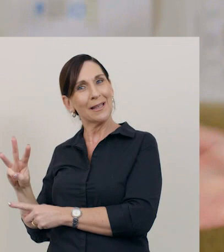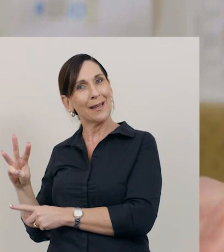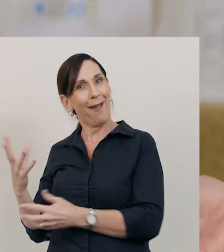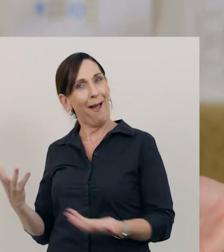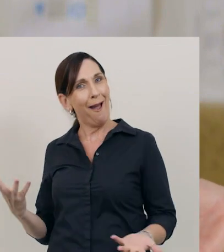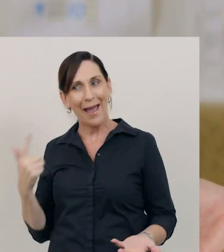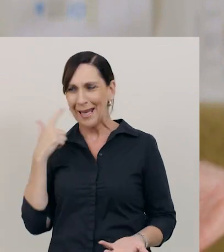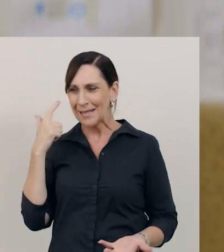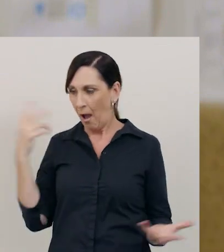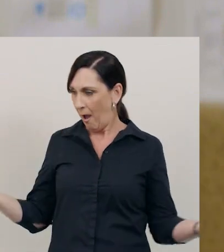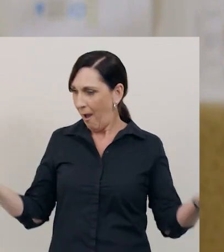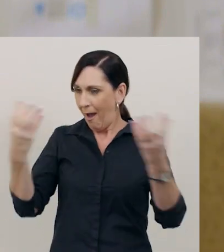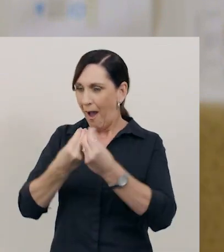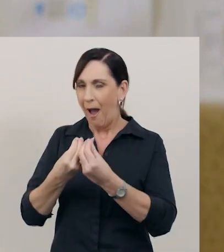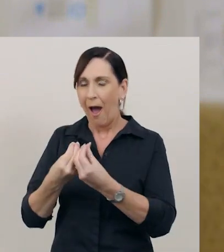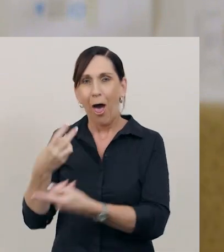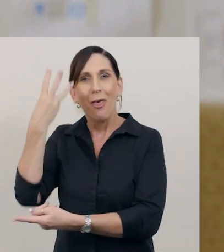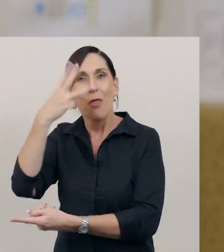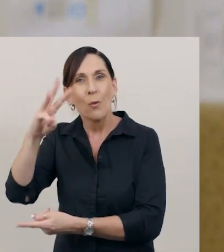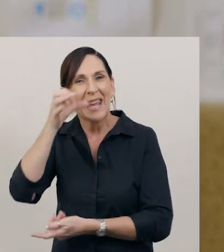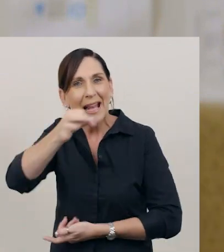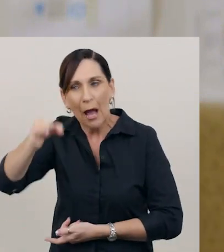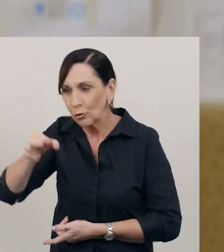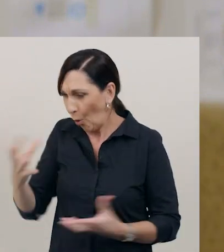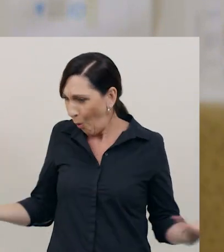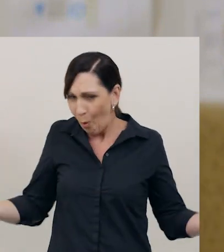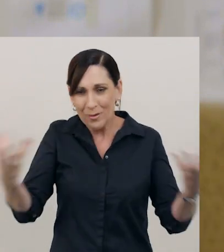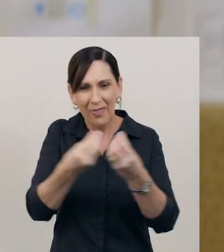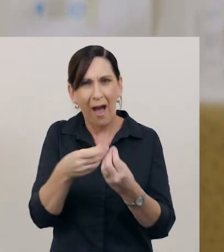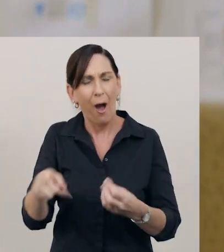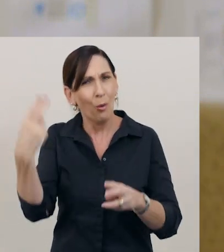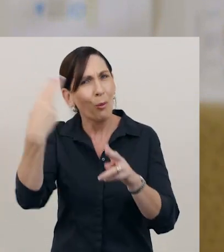We have 30 counters altogether. That was very fast.